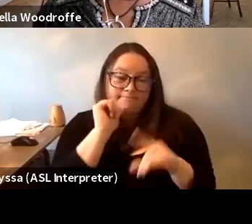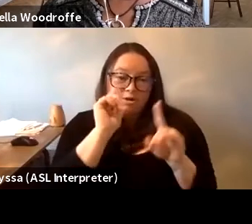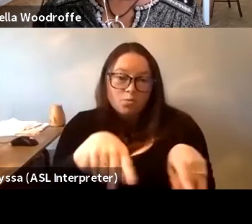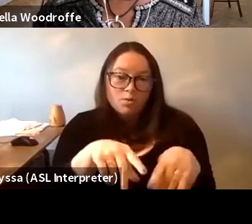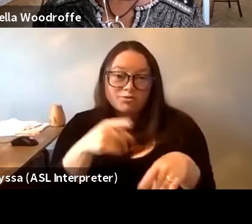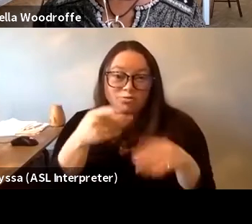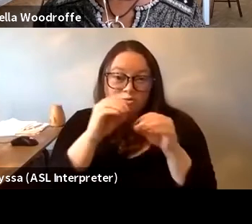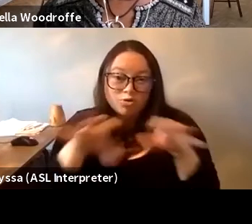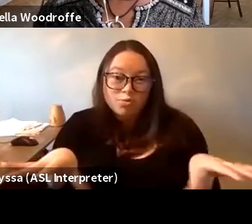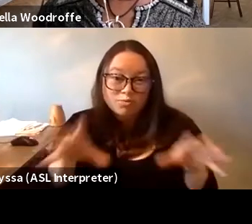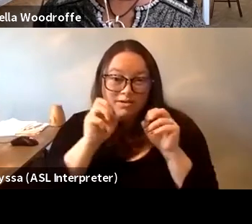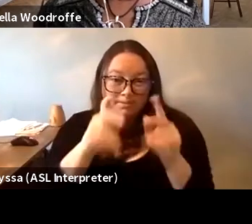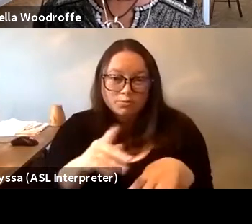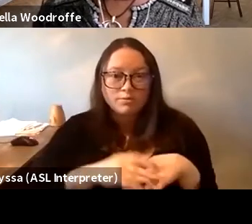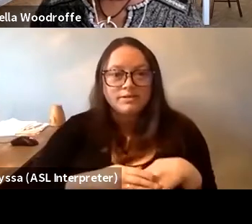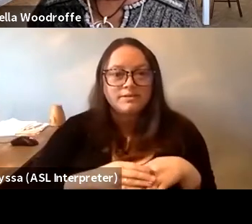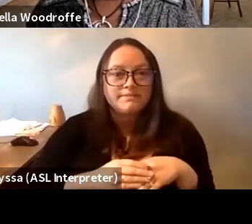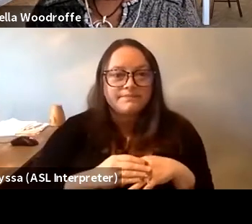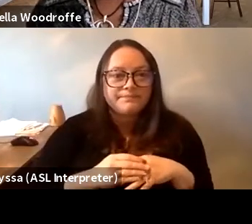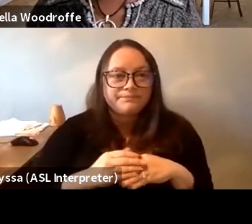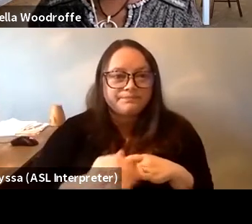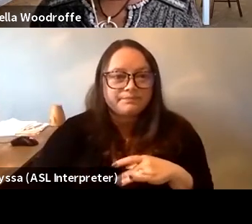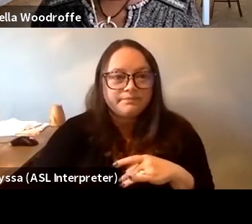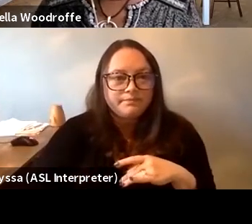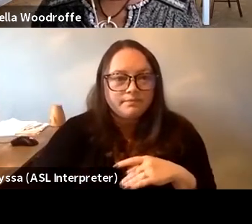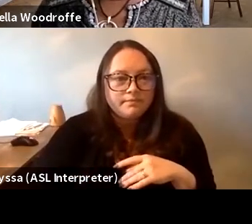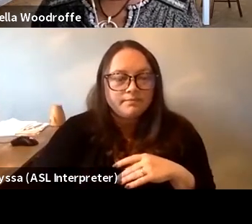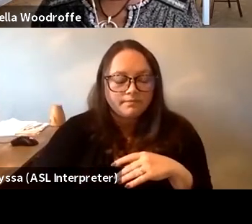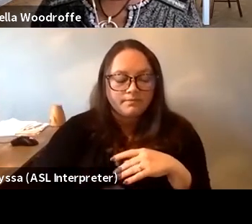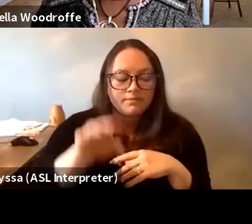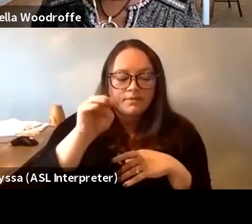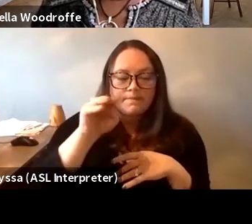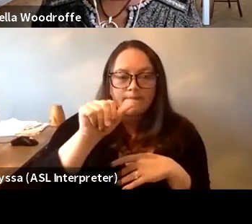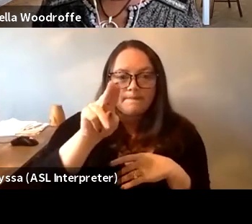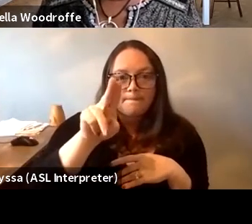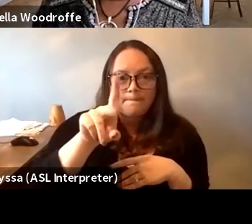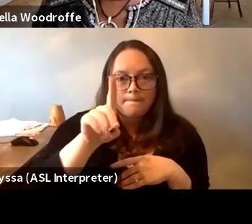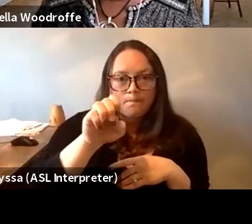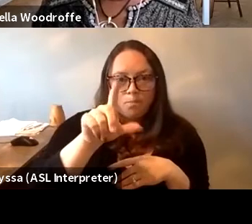the one thing that I think my son is definitely missing as a